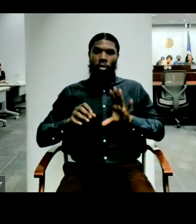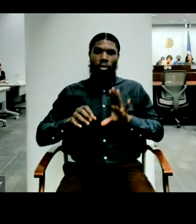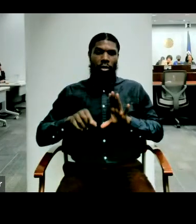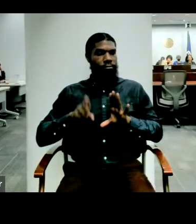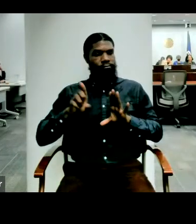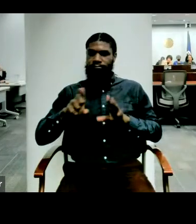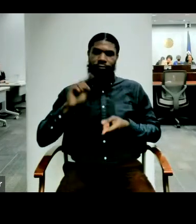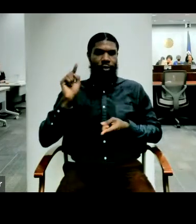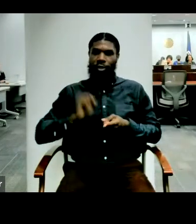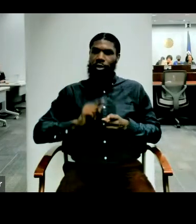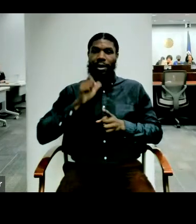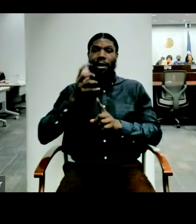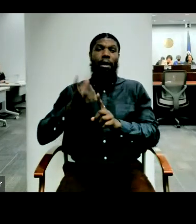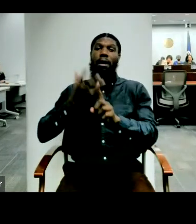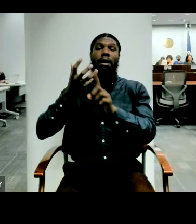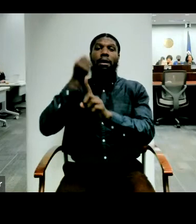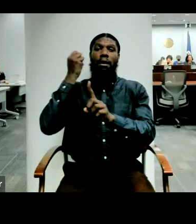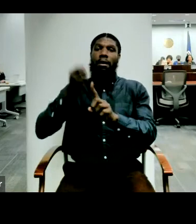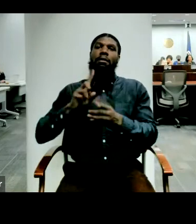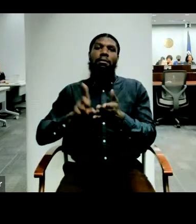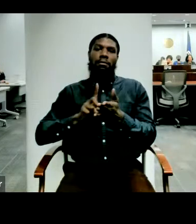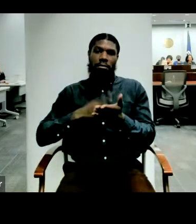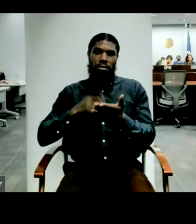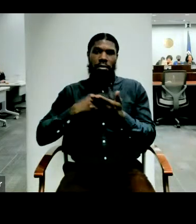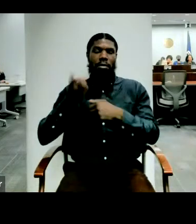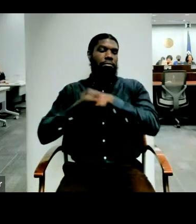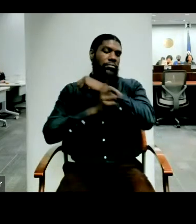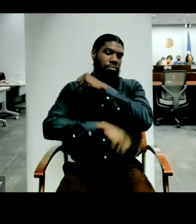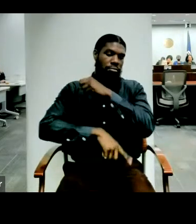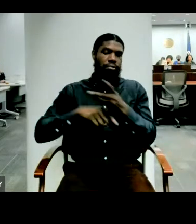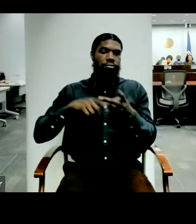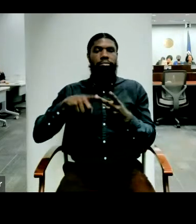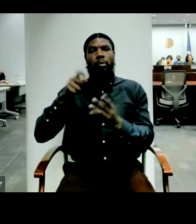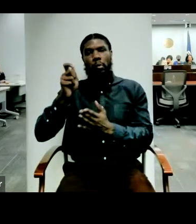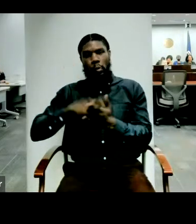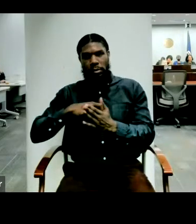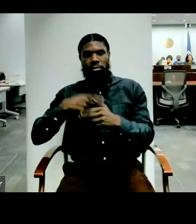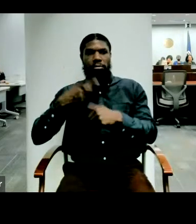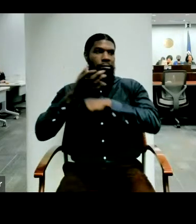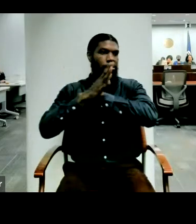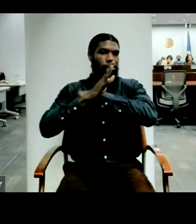they are written up, sometimes fired. And many warehouses what we're seeing is leading